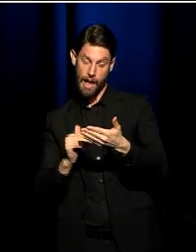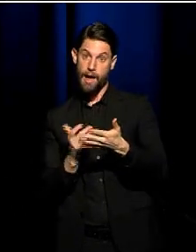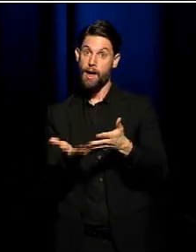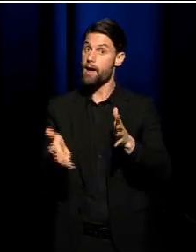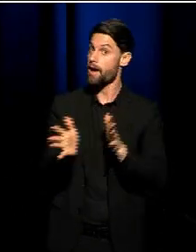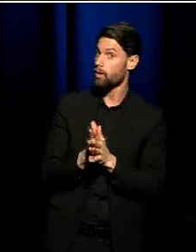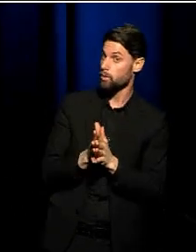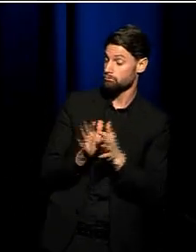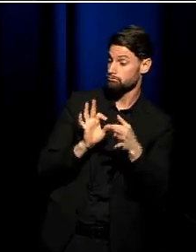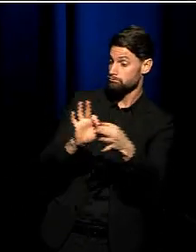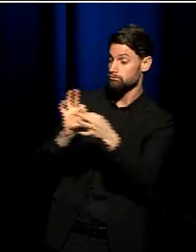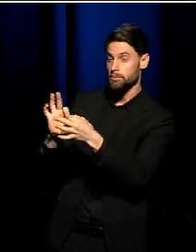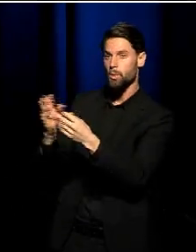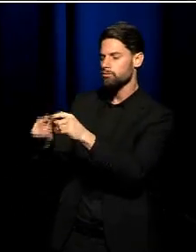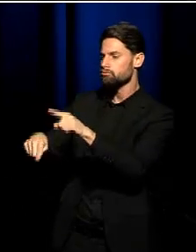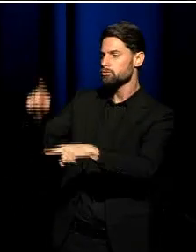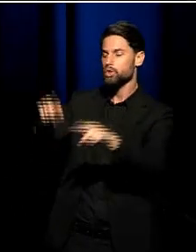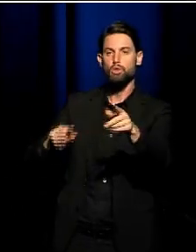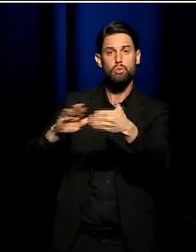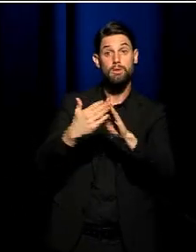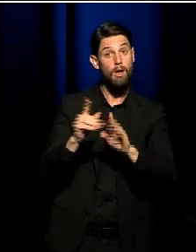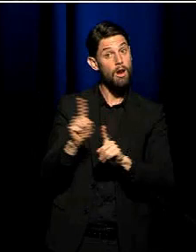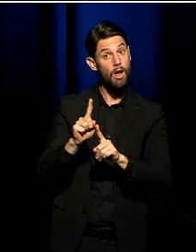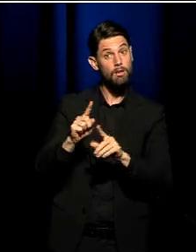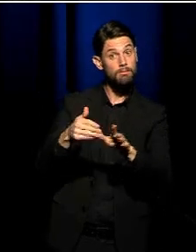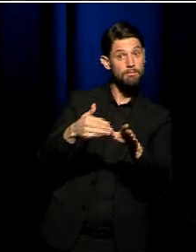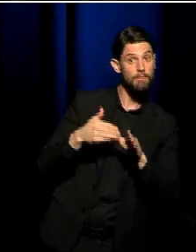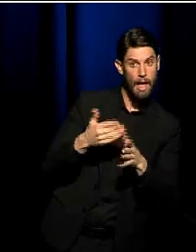diverse range of communities, including First Nations people, culturally and